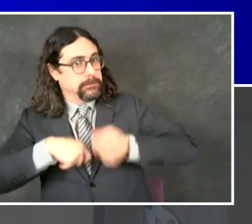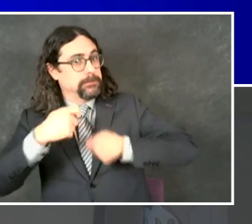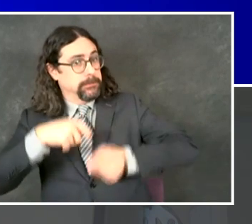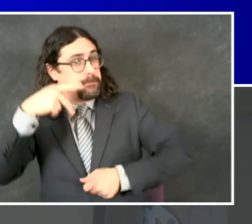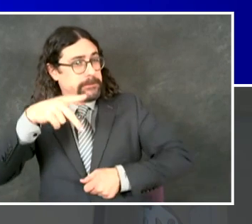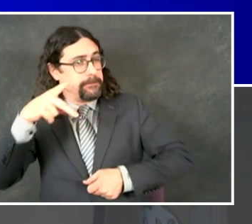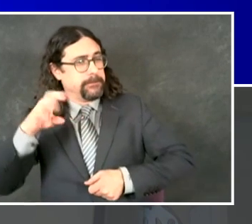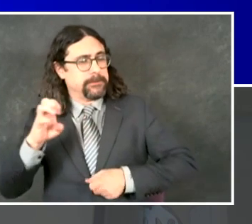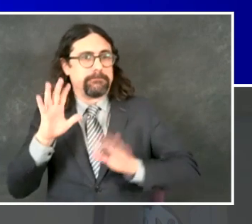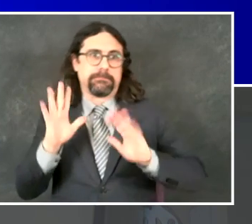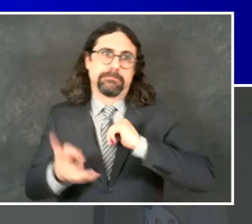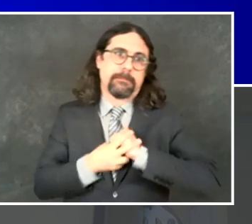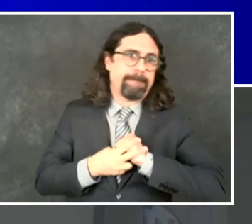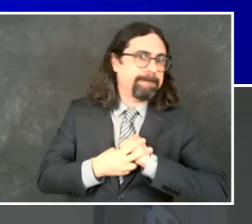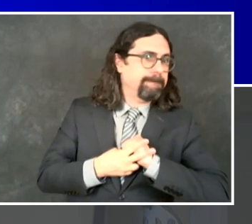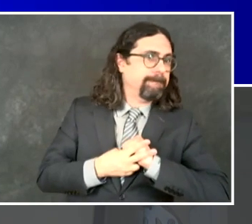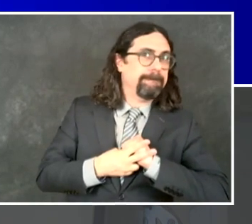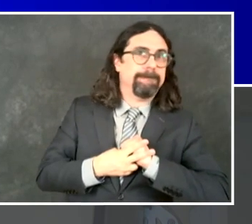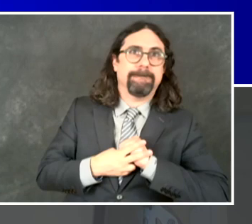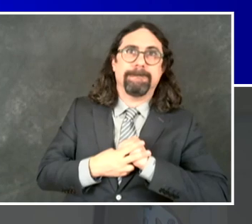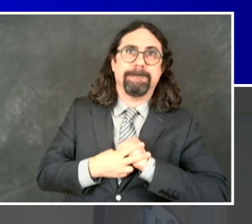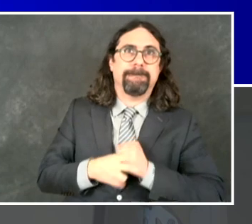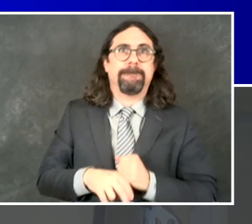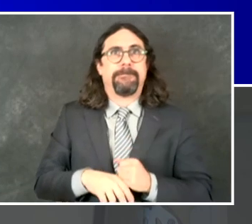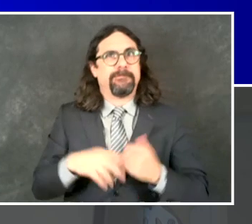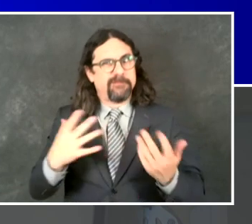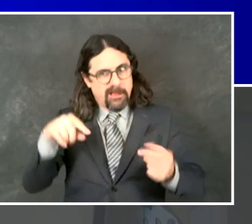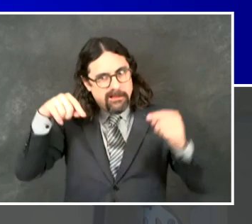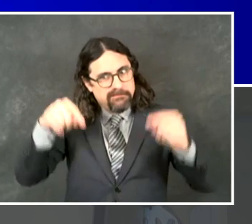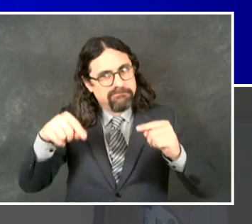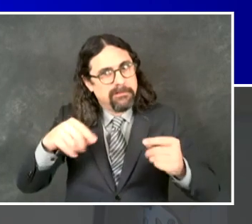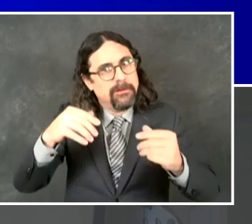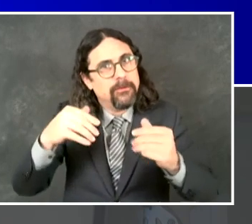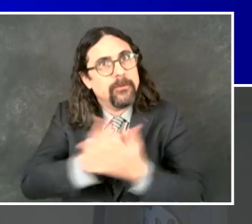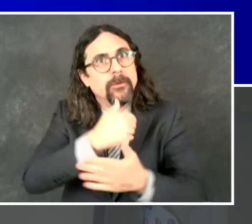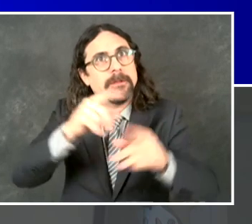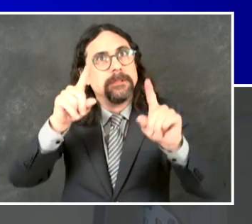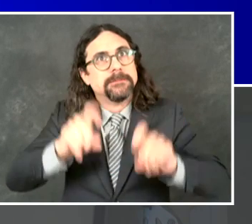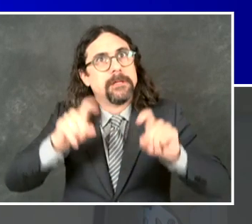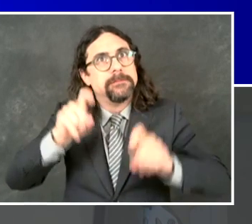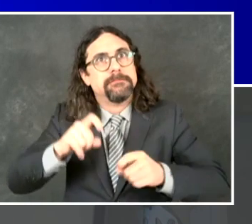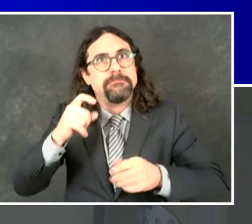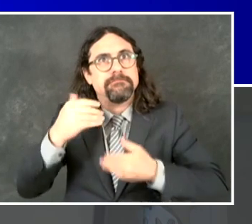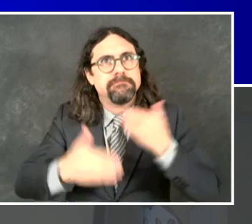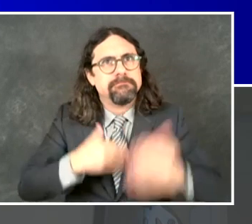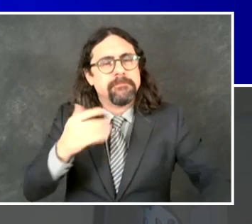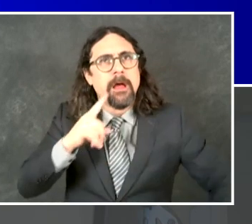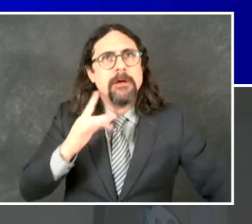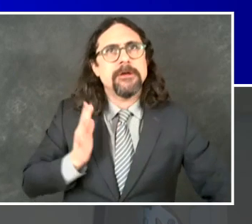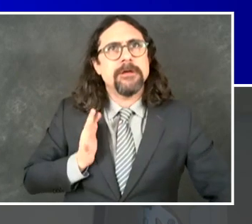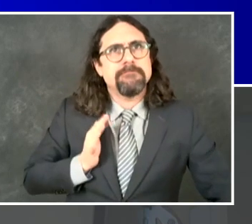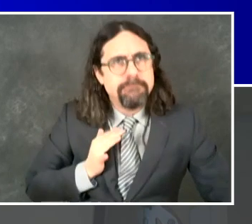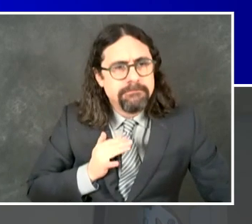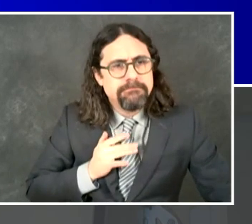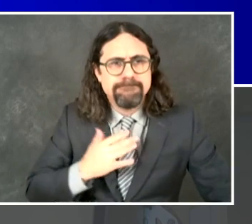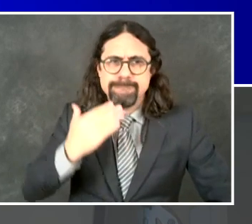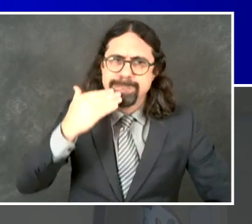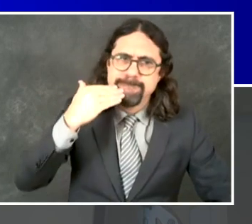THERE'S A LOT OF VIRTUES HERE. THEY WILL ALSO